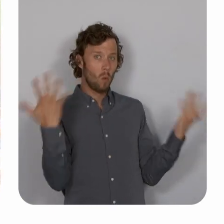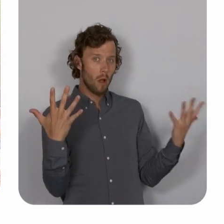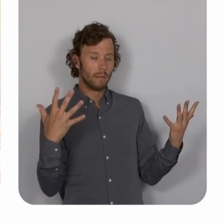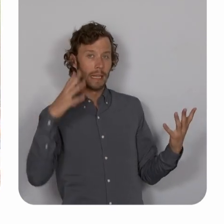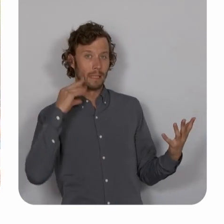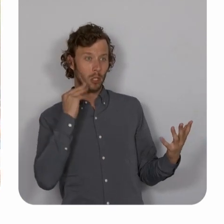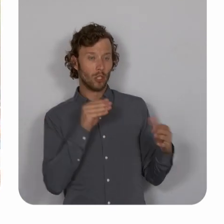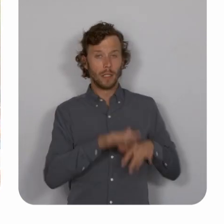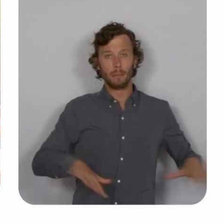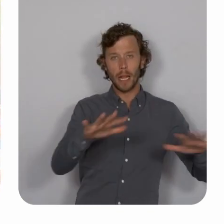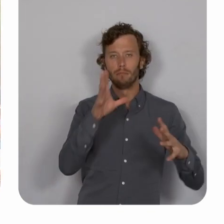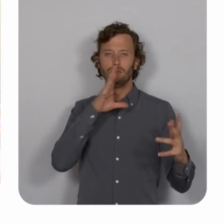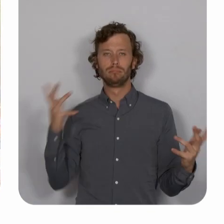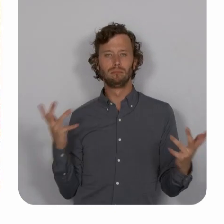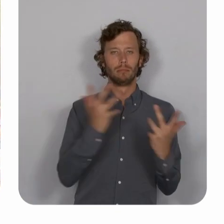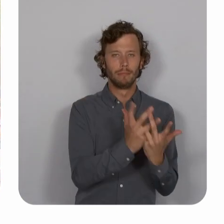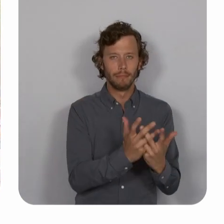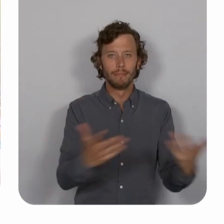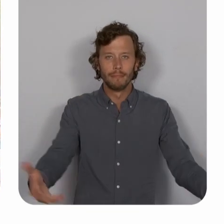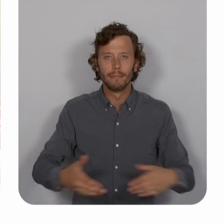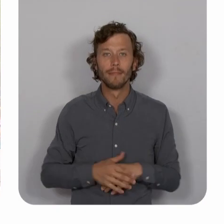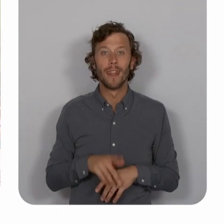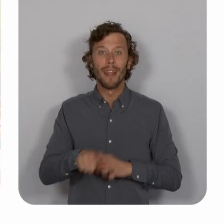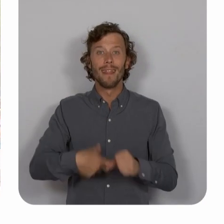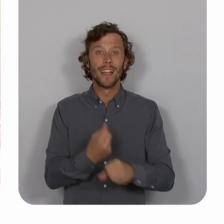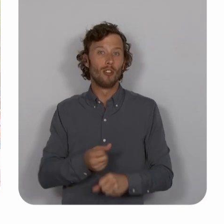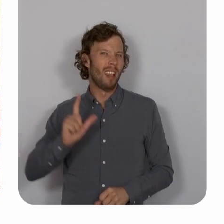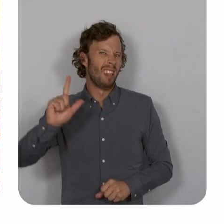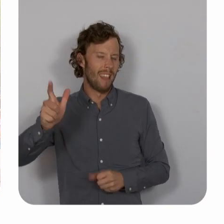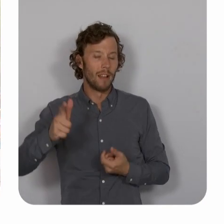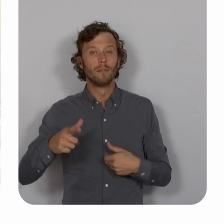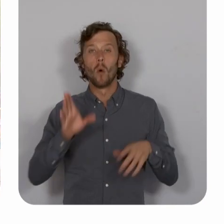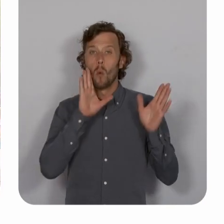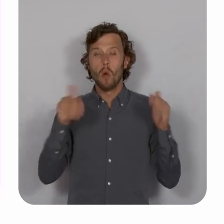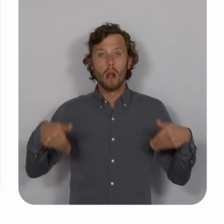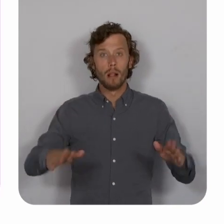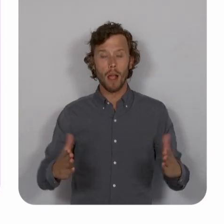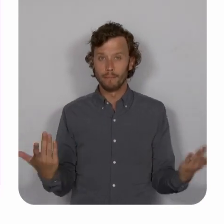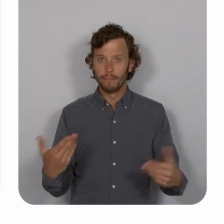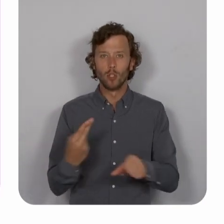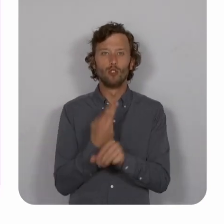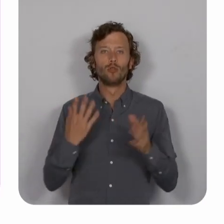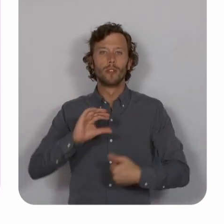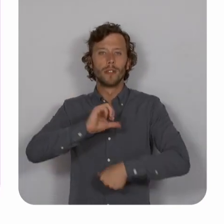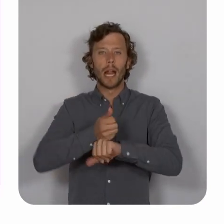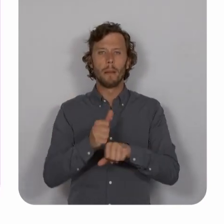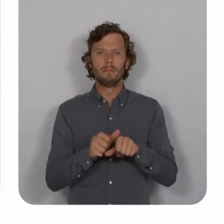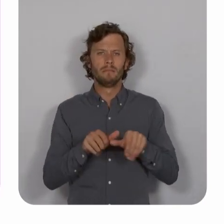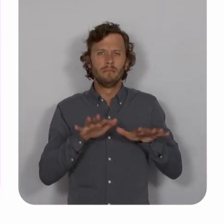Starting later this year, we will also allow users to set up multiple rooms with space setup,